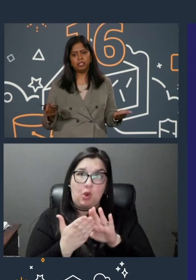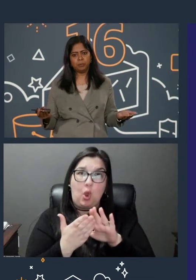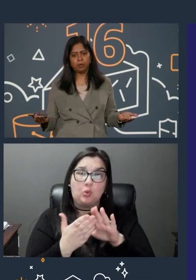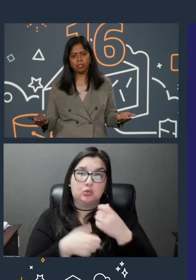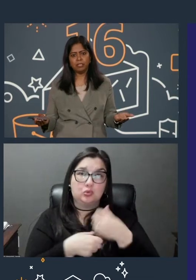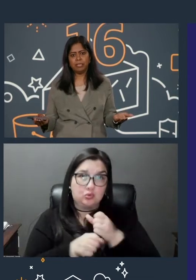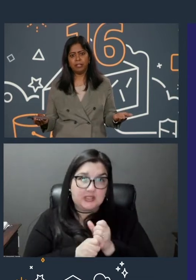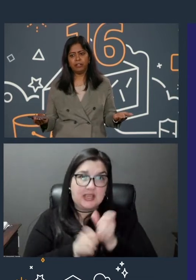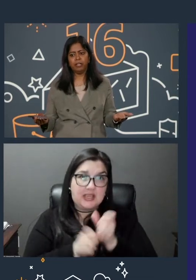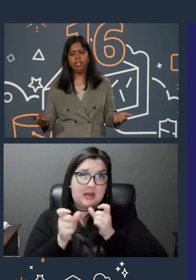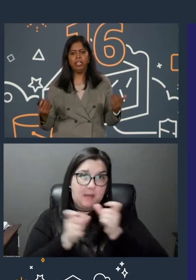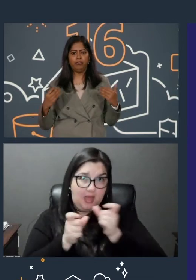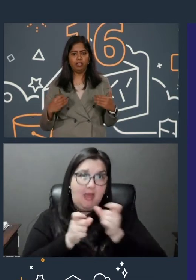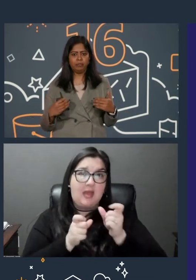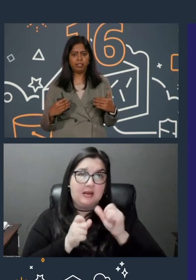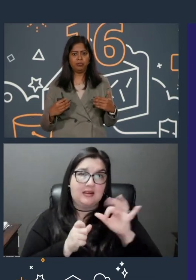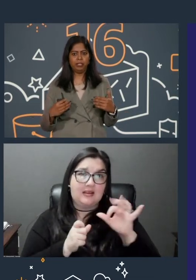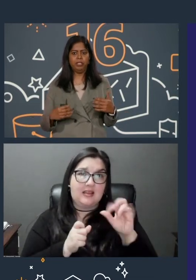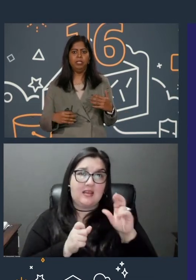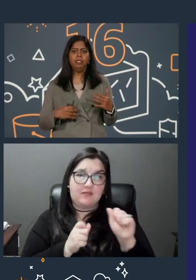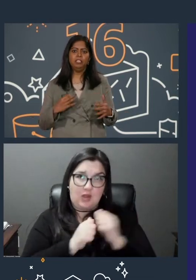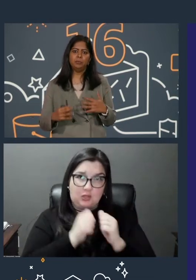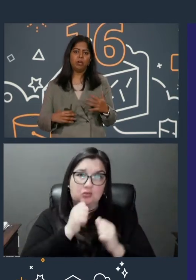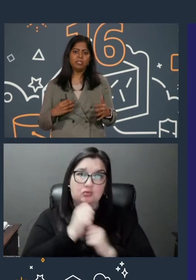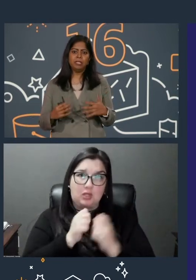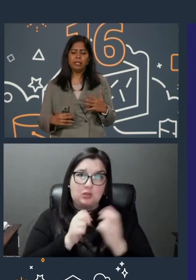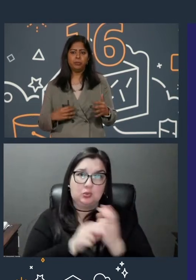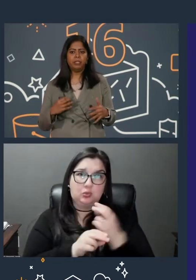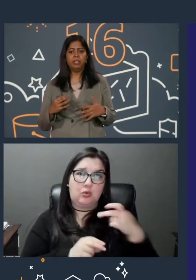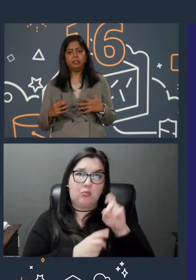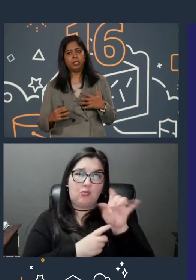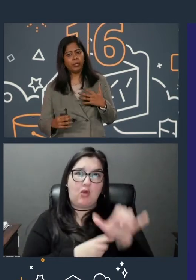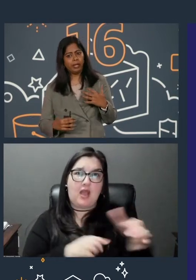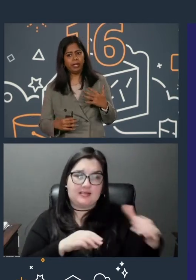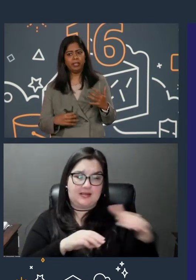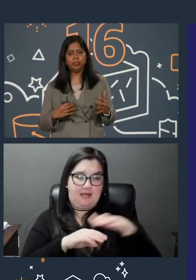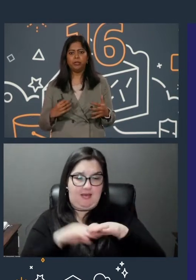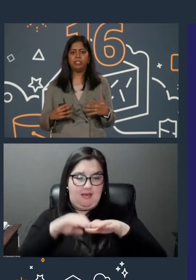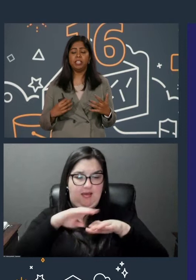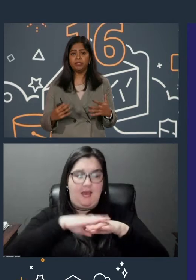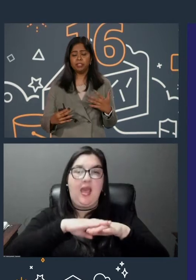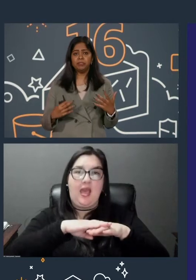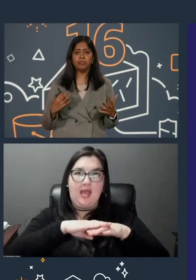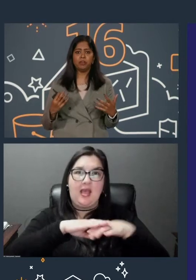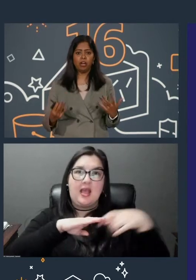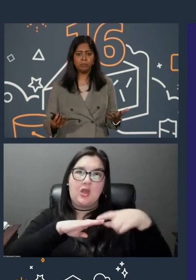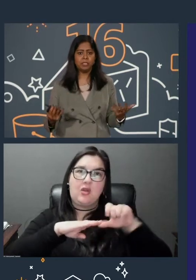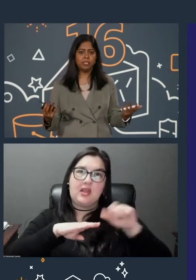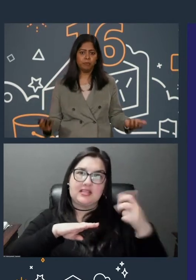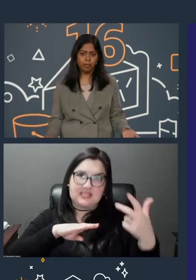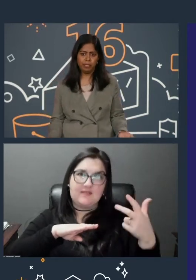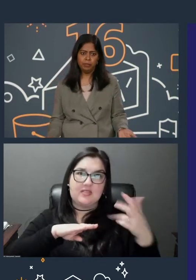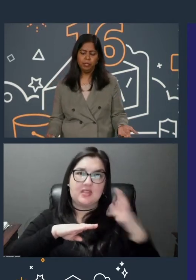as a proxy layer in front of S3. This proxy layer will then go ahead and create derivatives of objects in flight.